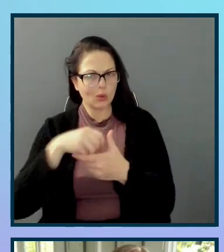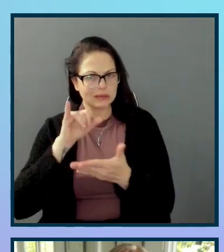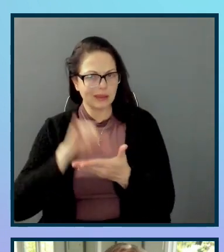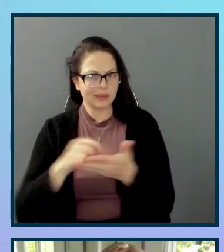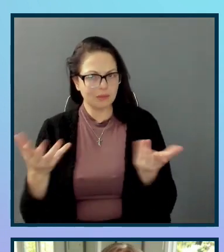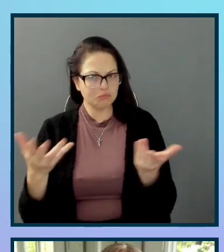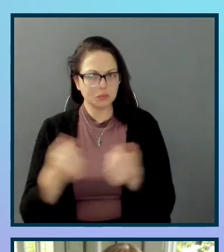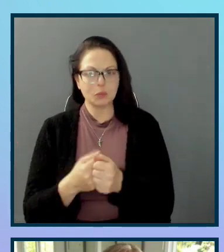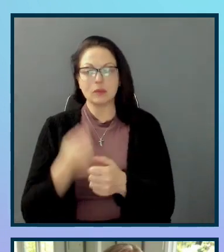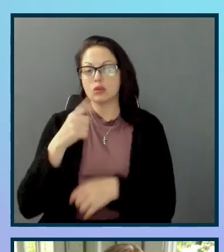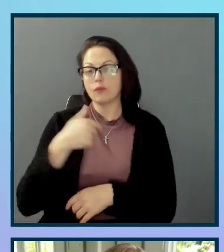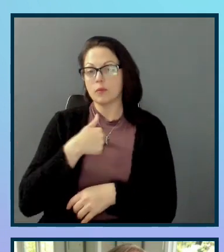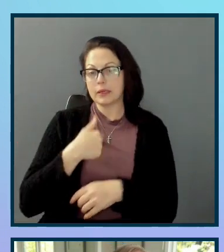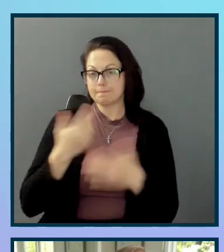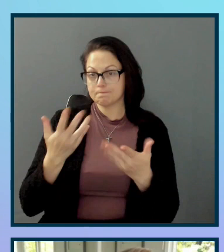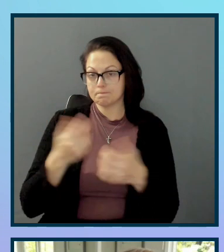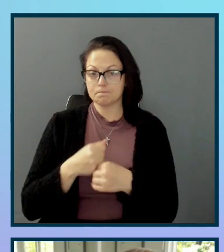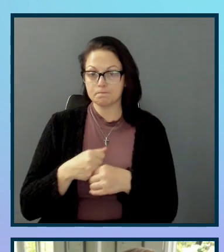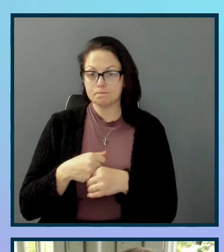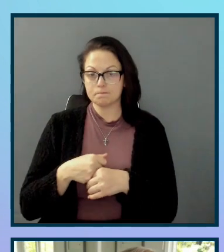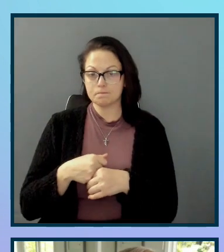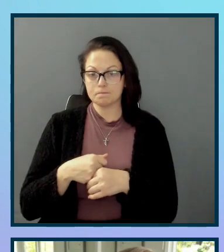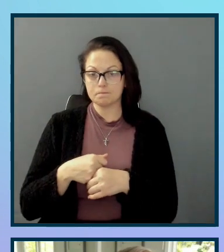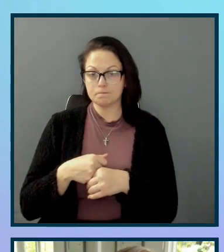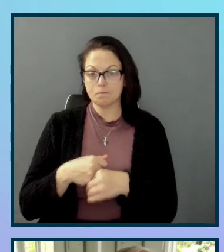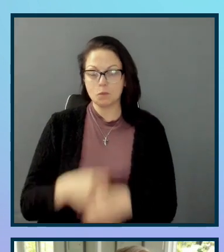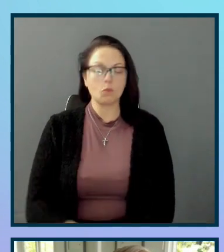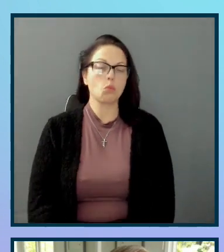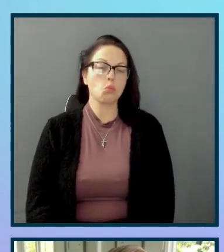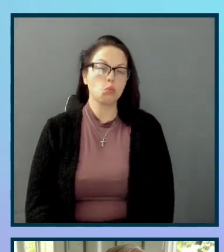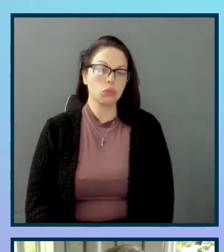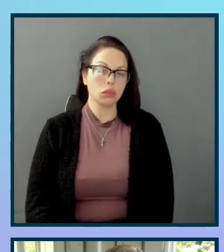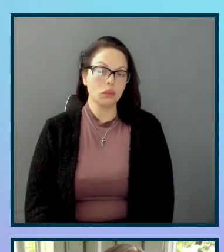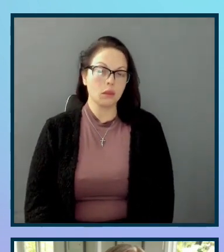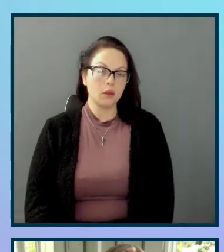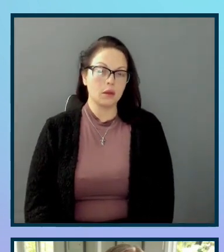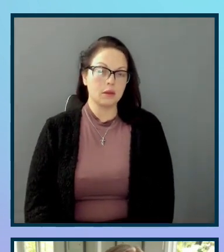So for me, I was hit with this when I was 15 years old